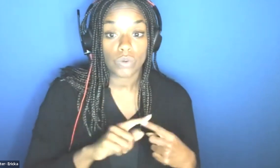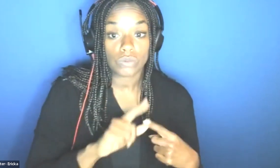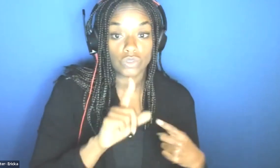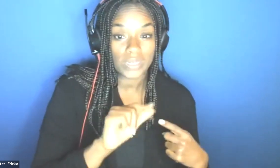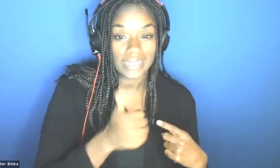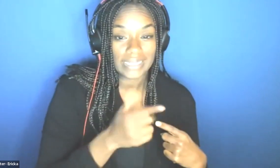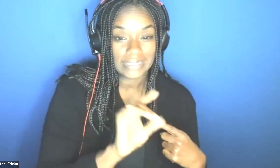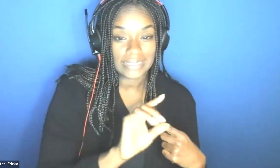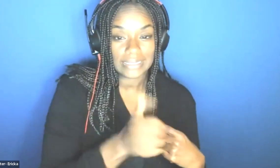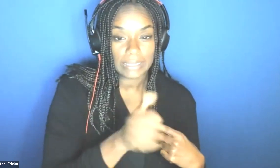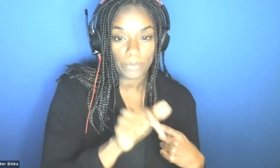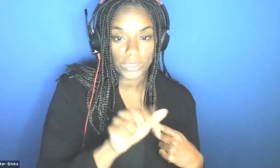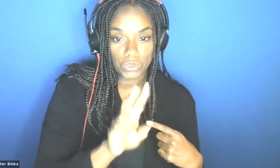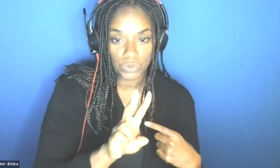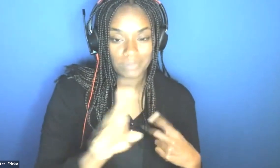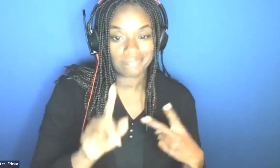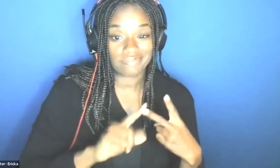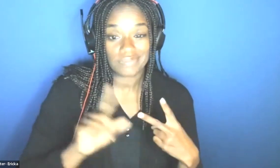The yellow ball represents 10.2 million people who had a substance abuse disorder but did not identify as having mental illness.